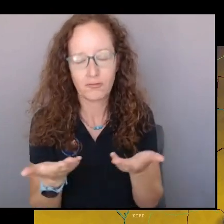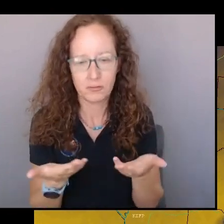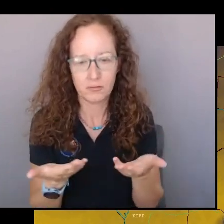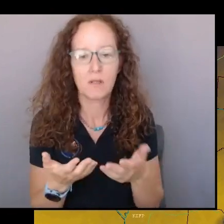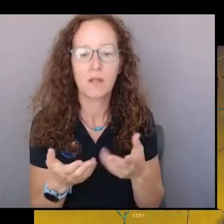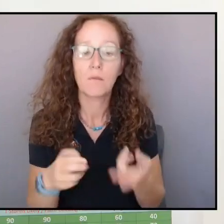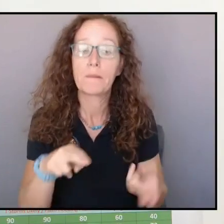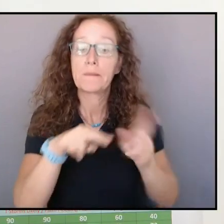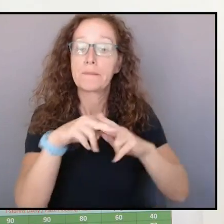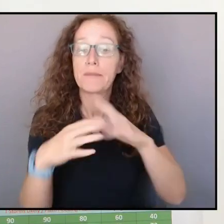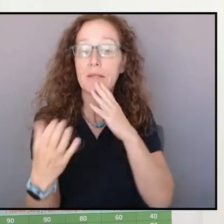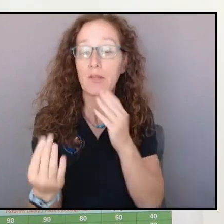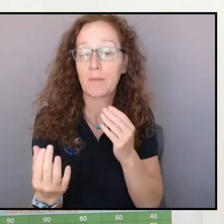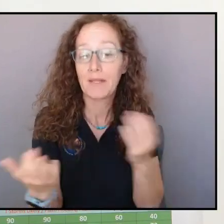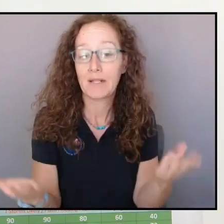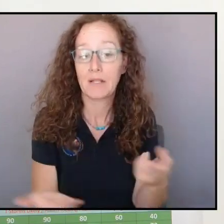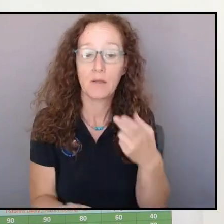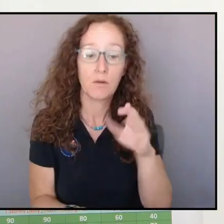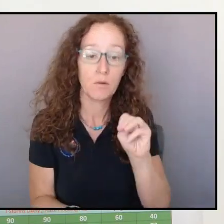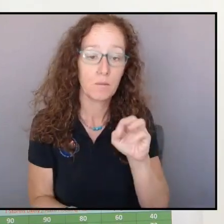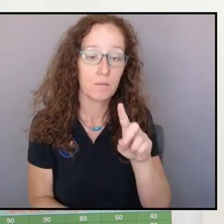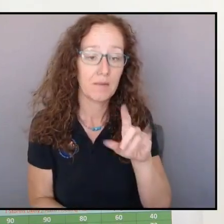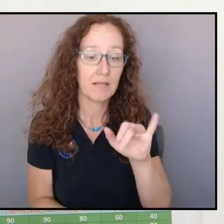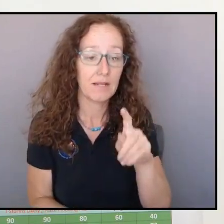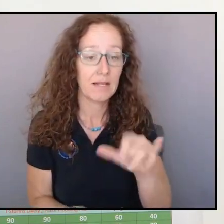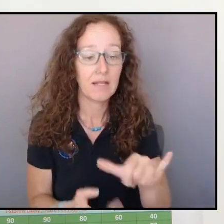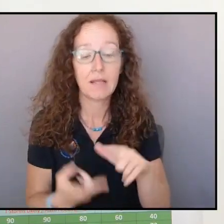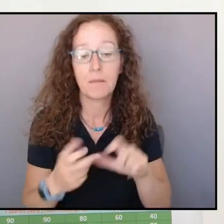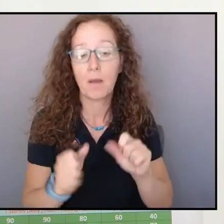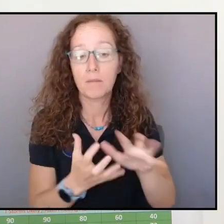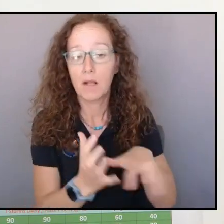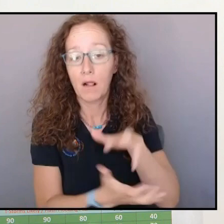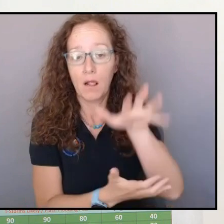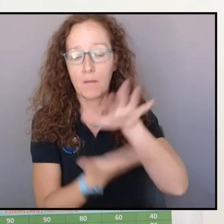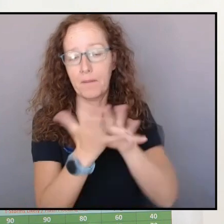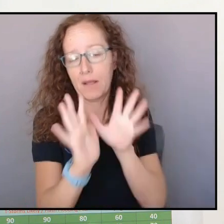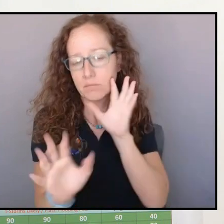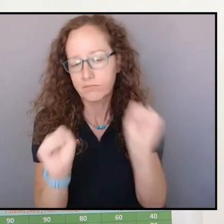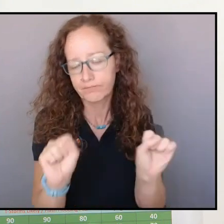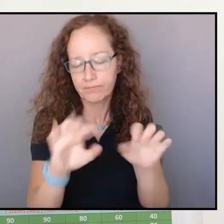afternoon thunderstorms. Uh next slide. So, just going into